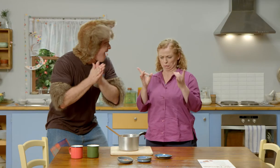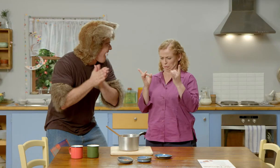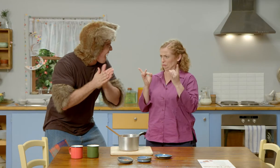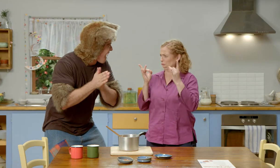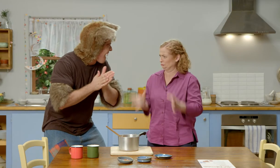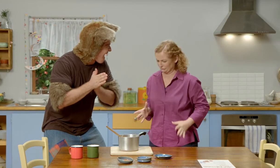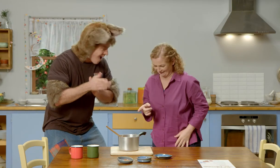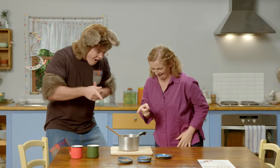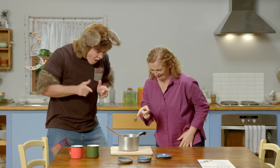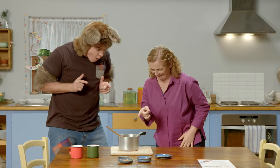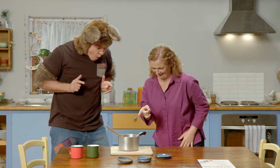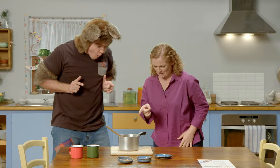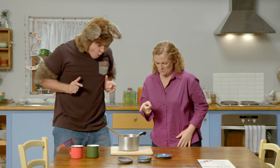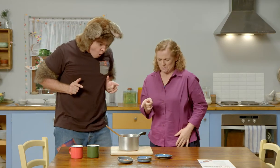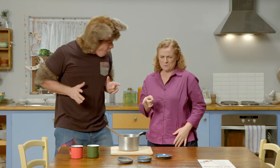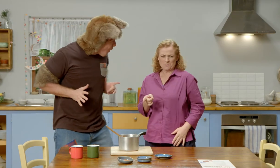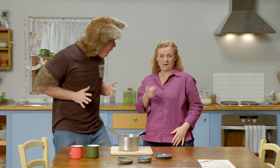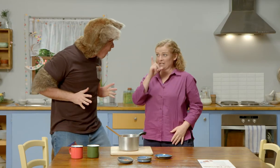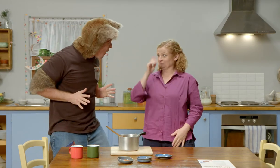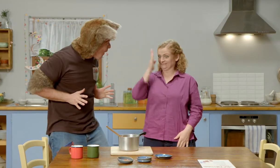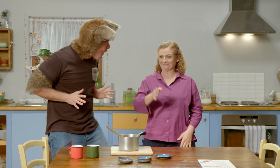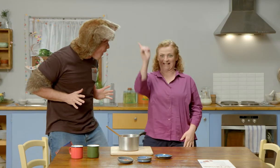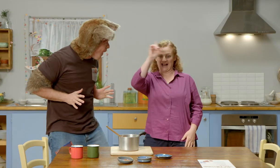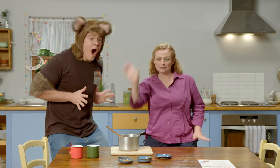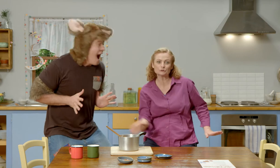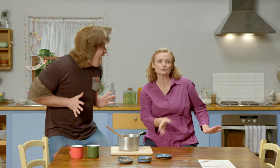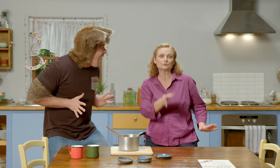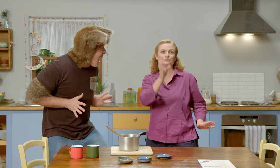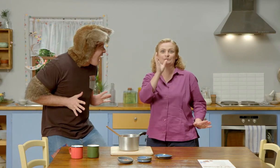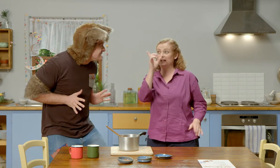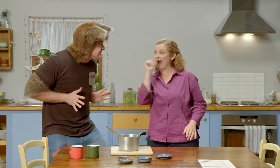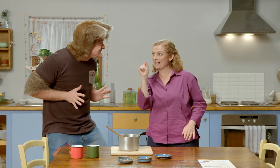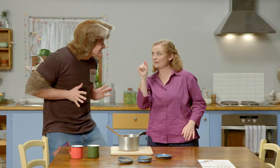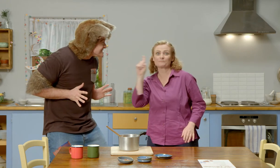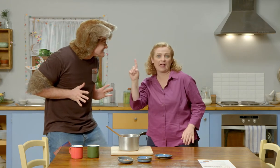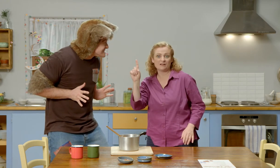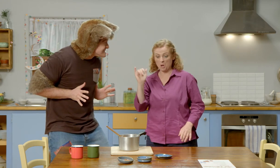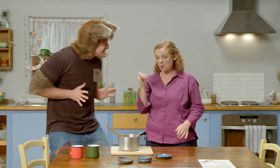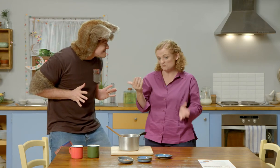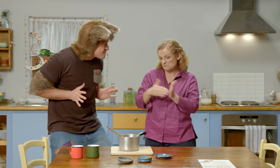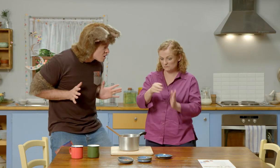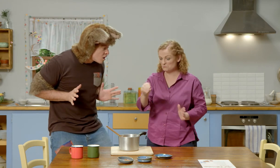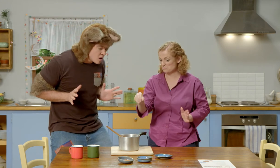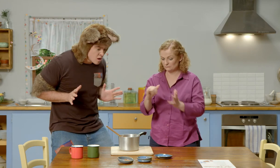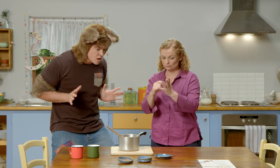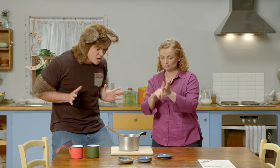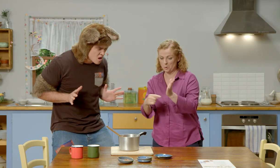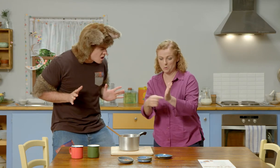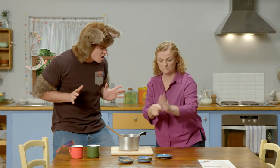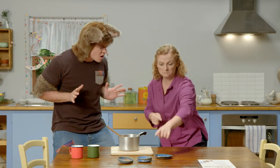Our hot chocolate looks ready. We can drink it as it is now, or we could add some salt